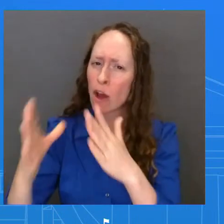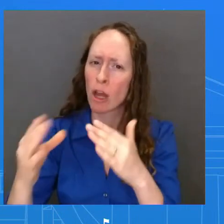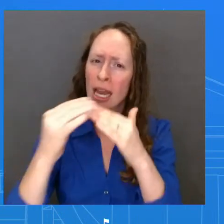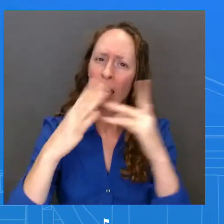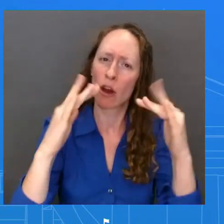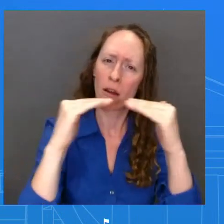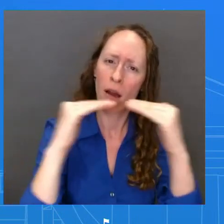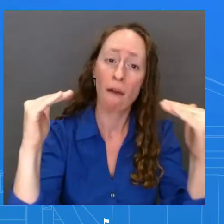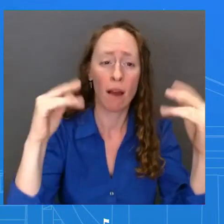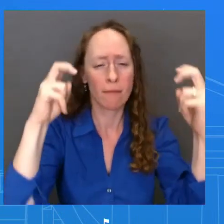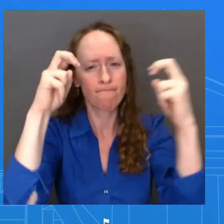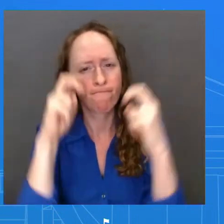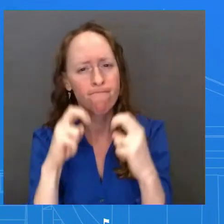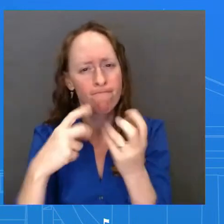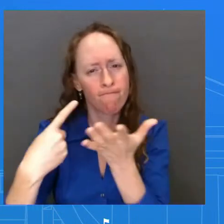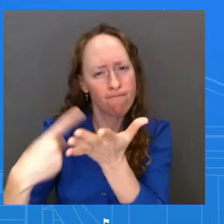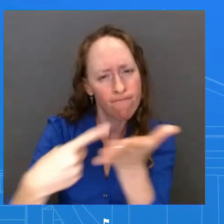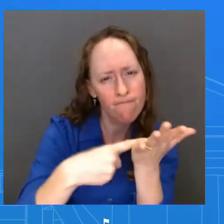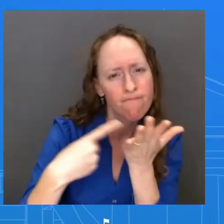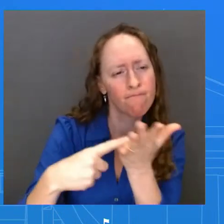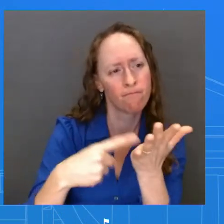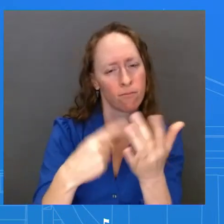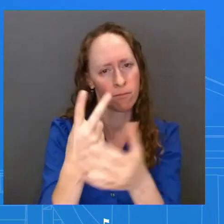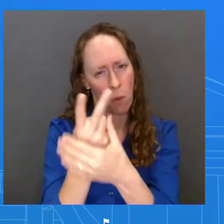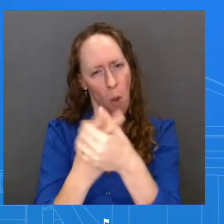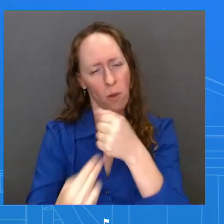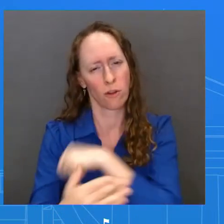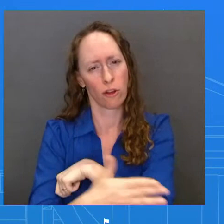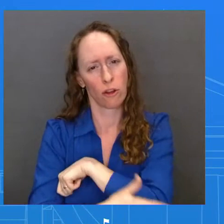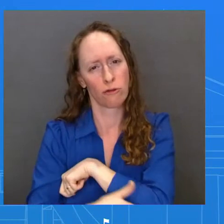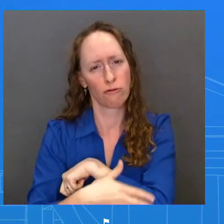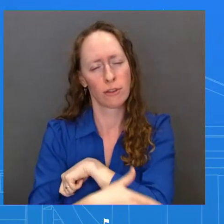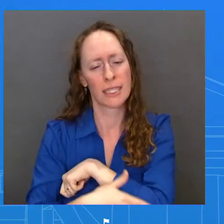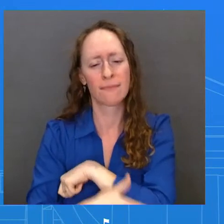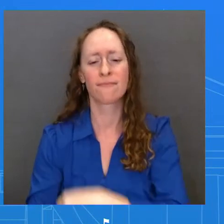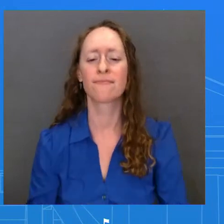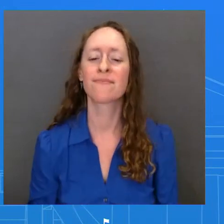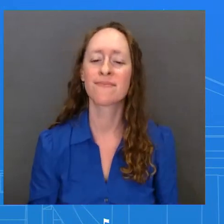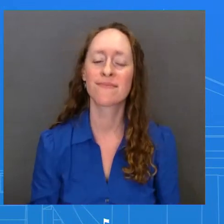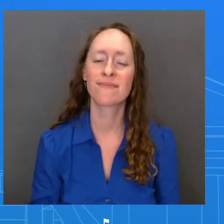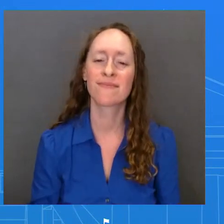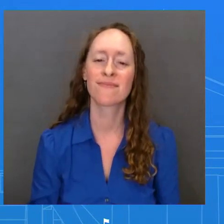And the trust and respect that has been engendered by his investment in these relationships